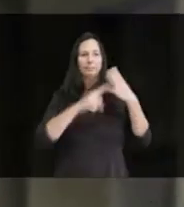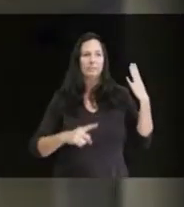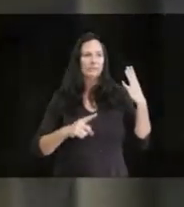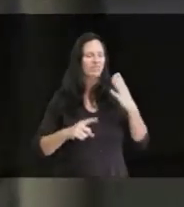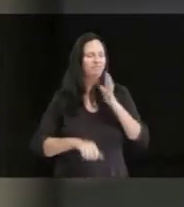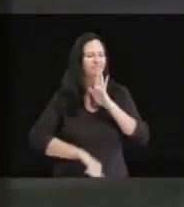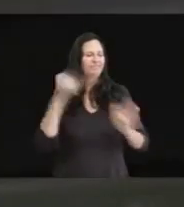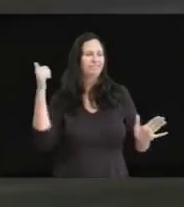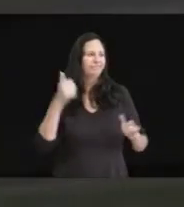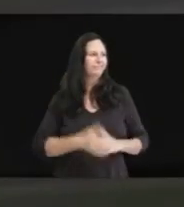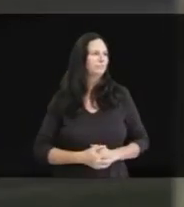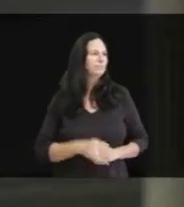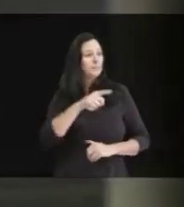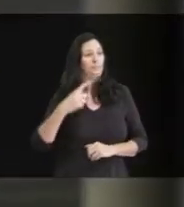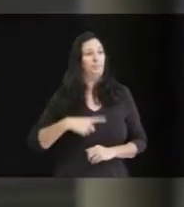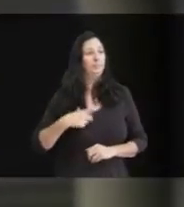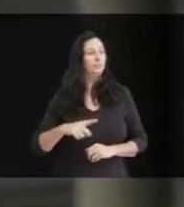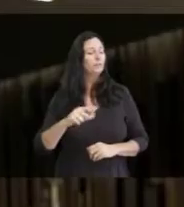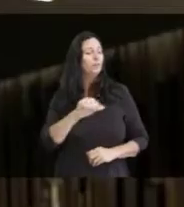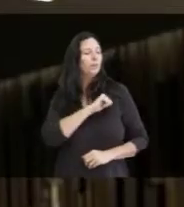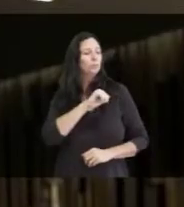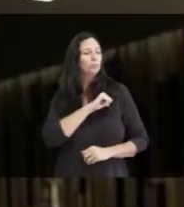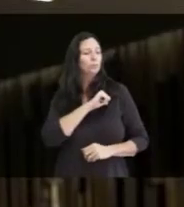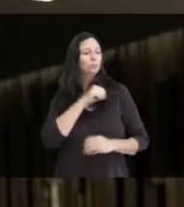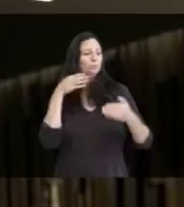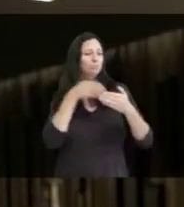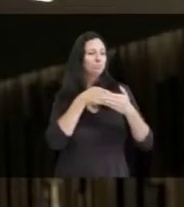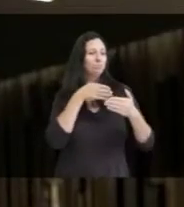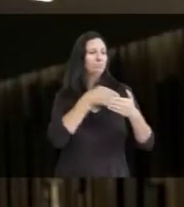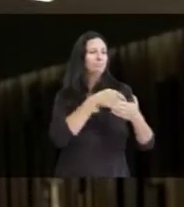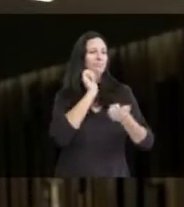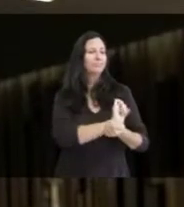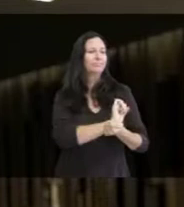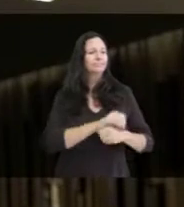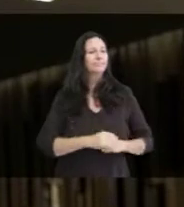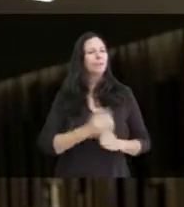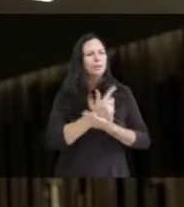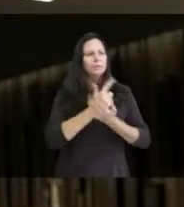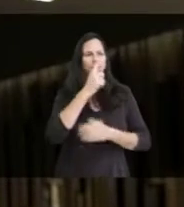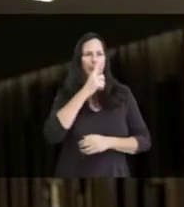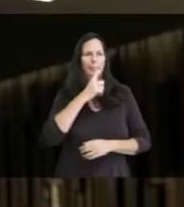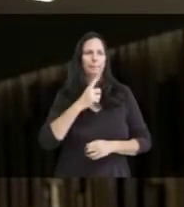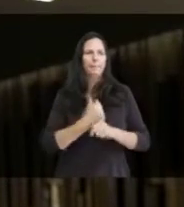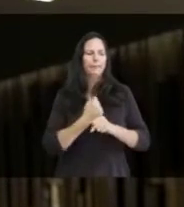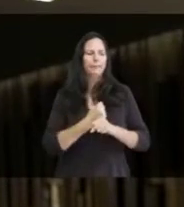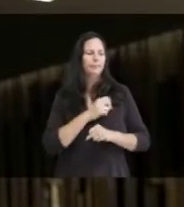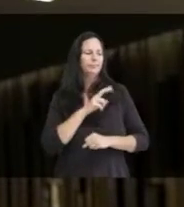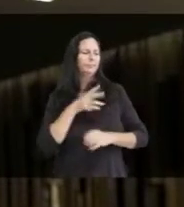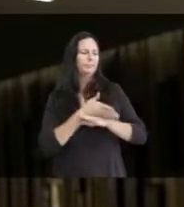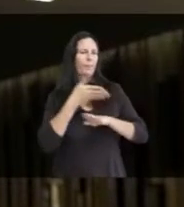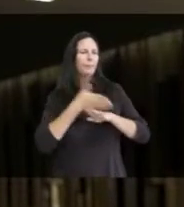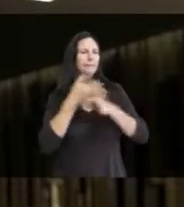are appalling. That's because of an attitude barrier that exists amongst a lot of people making employment decisions